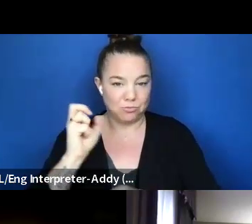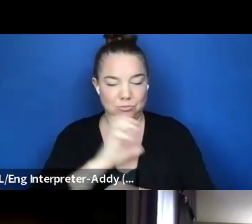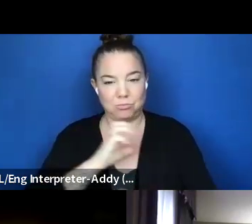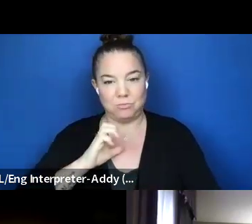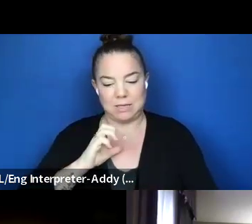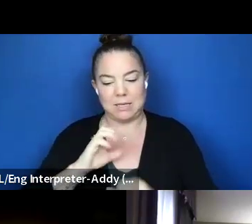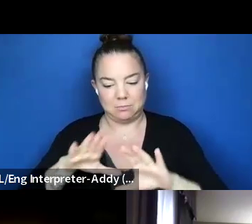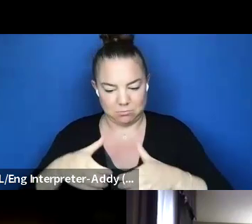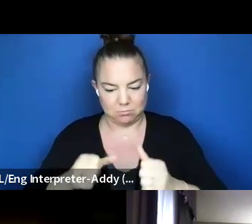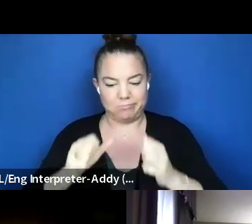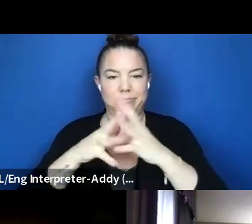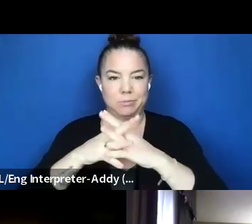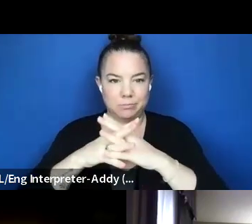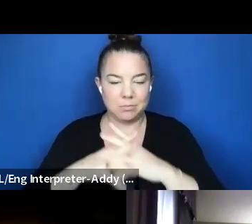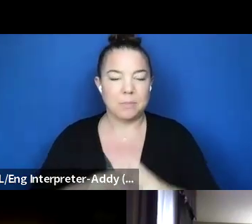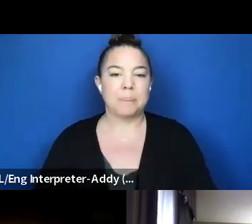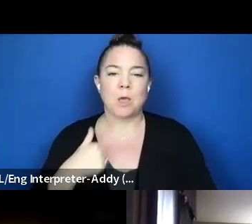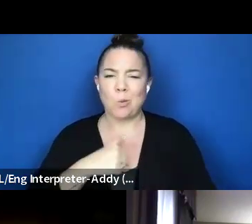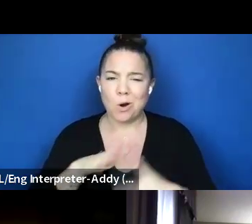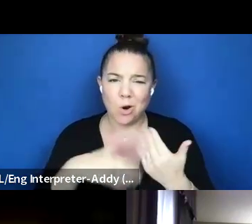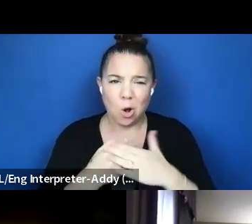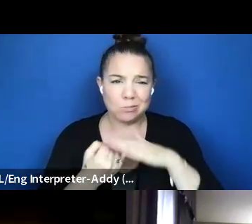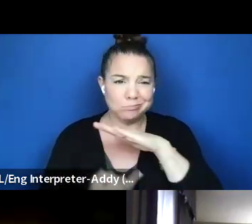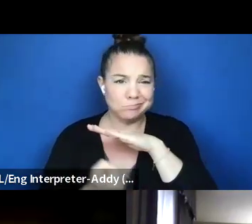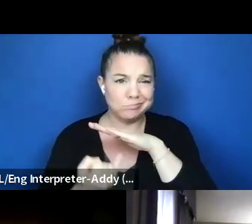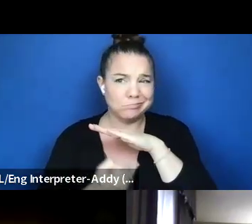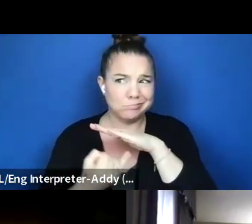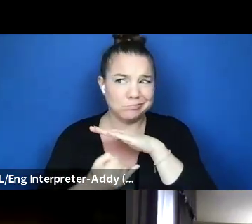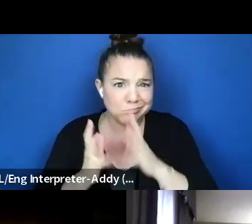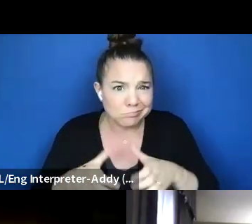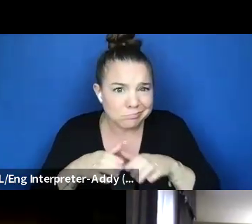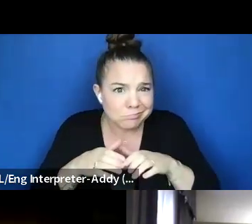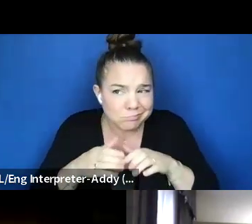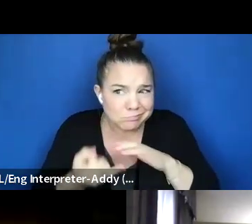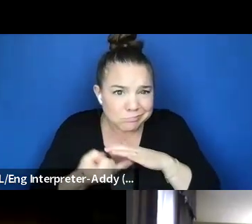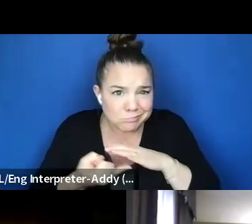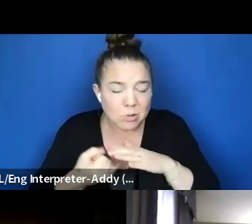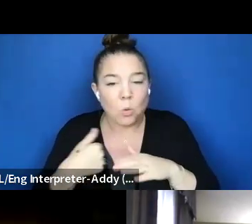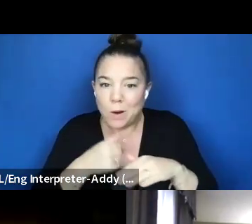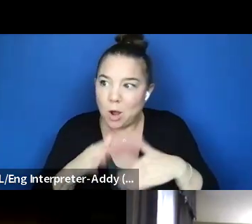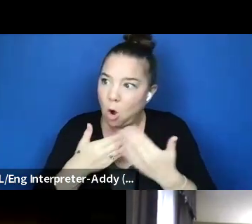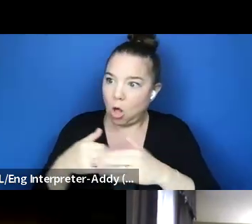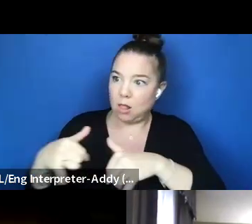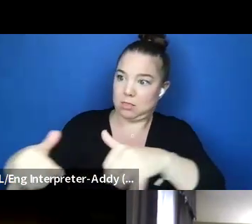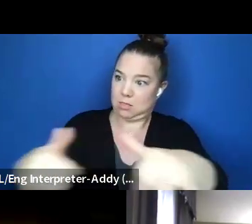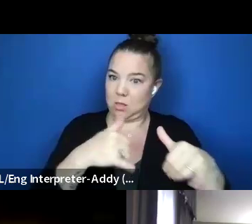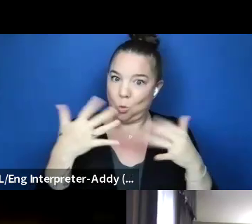Brooke Wilson (she/her): but we're also siloed, and at the end of the day I think we all want the same thing. So Brooke Wilson (she/her): how do we come together